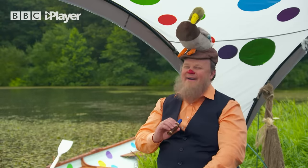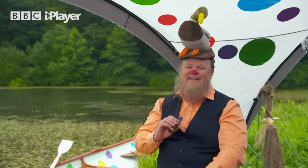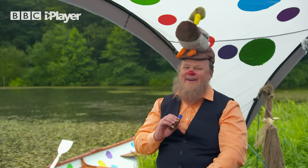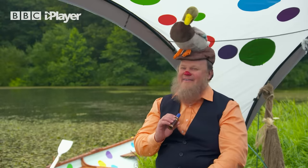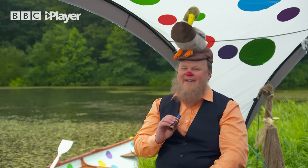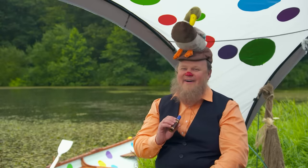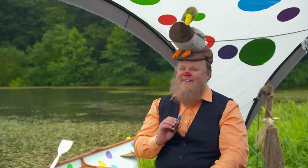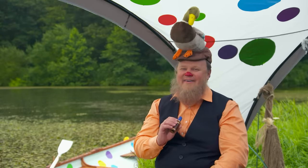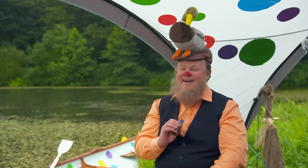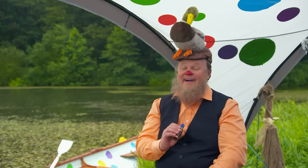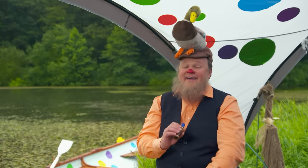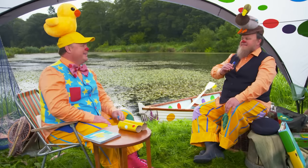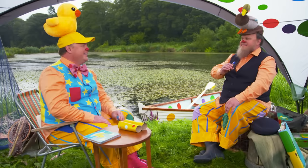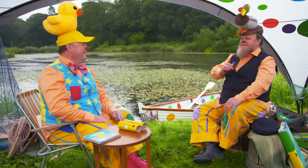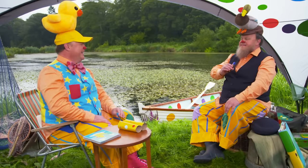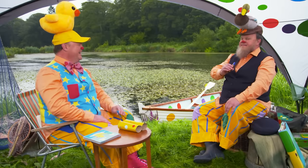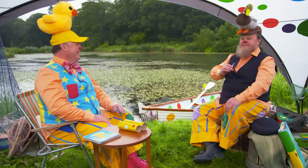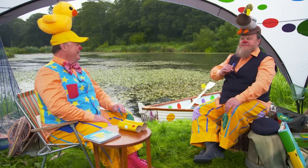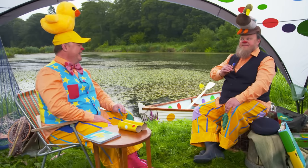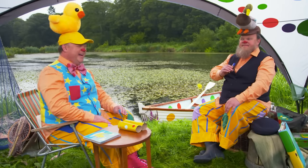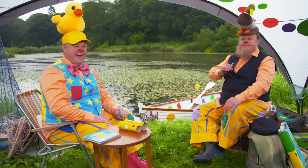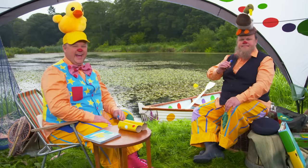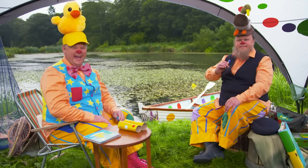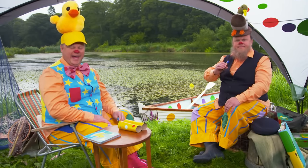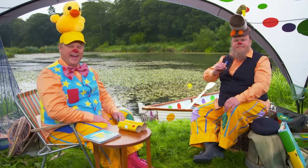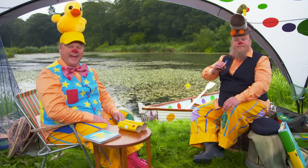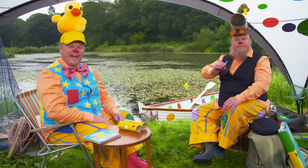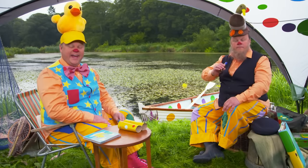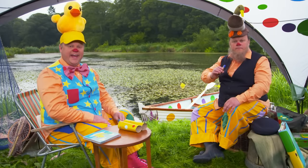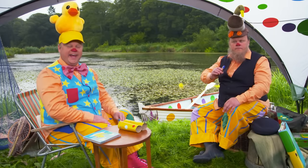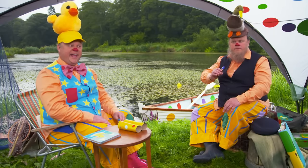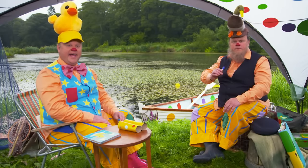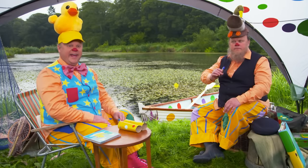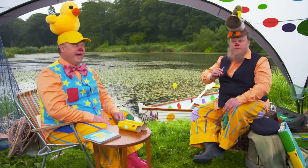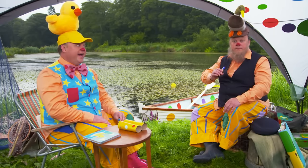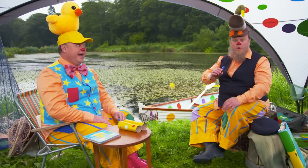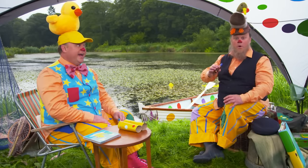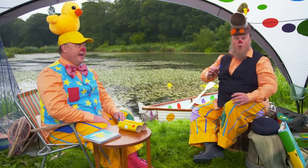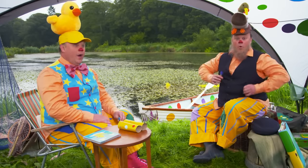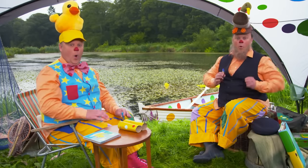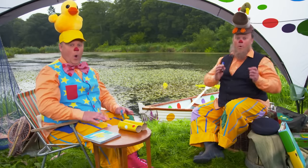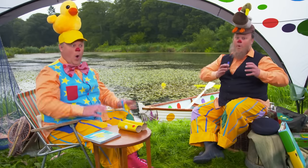i don't know mr tumble fisherman tumble duck oh